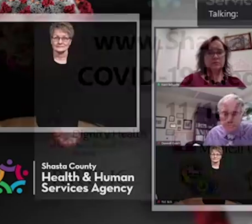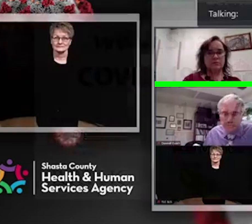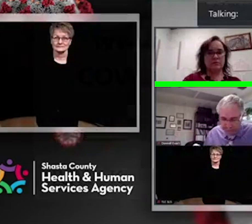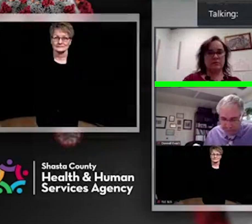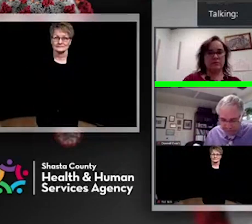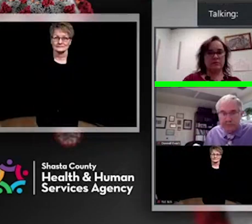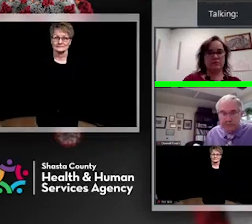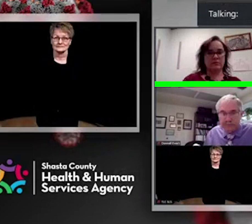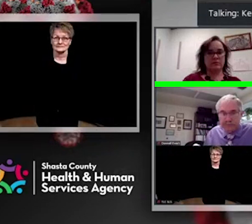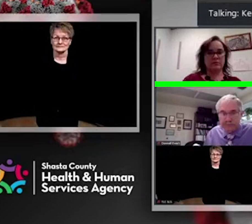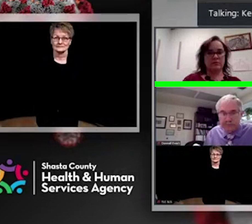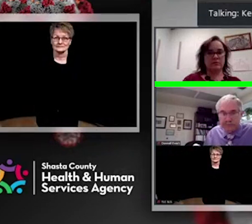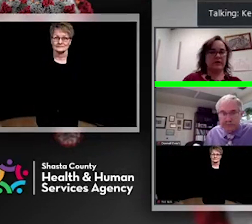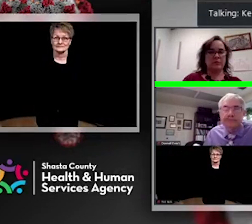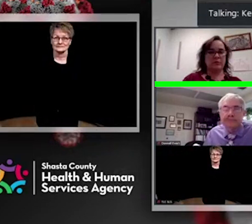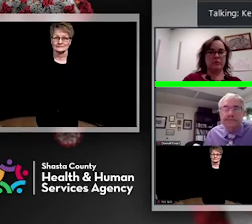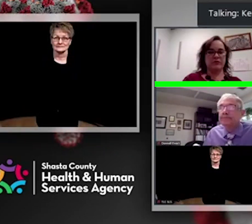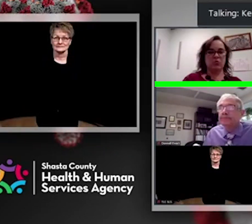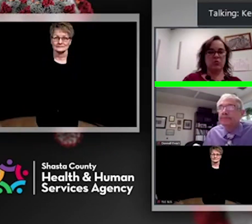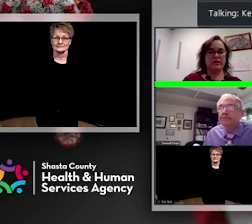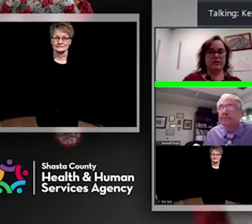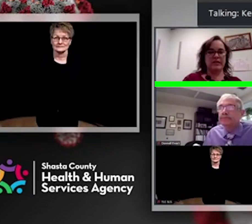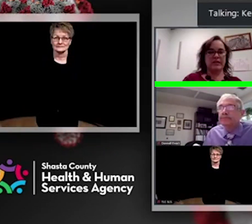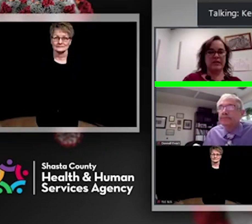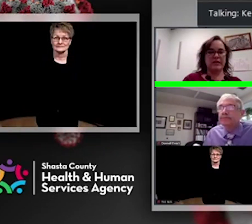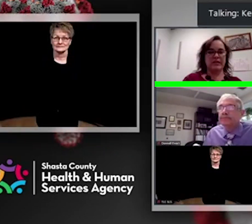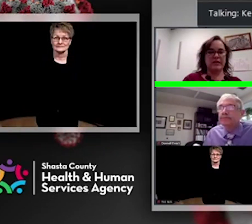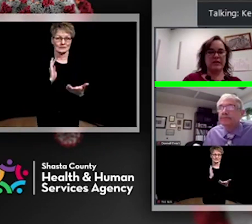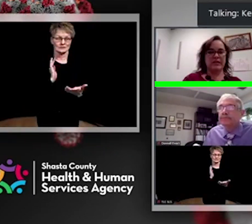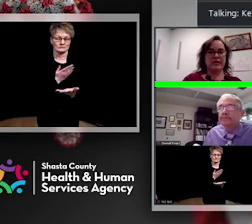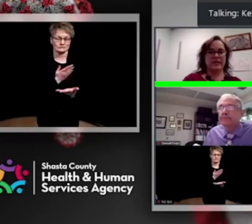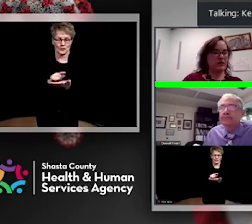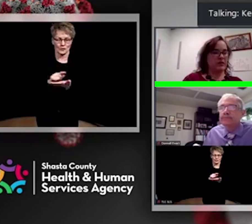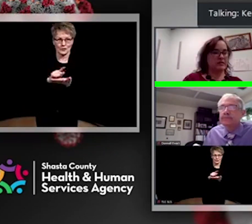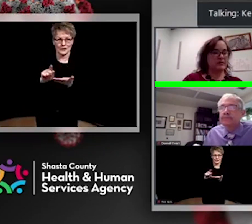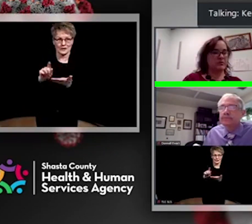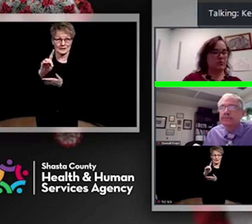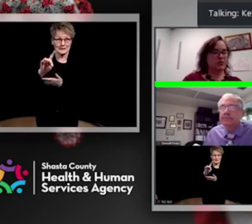Good morning. Welcome everyone, to our weekly media briefing one day early. This is the